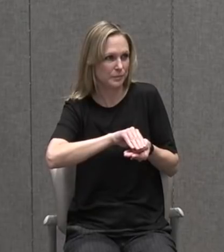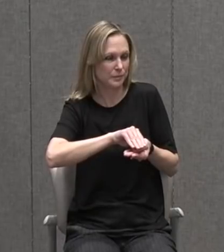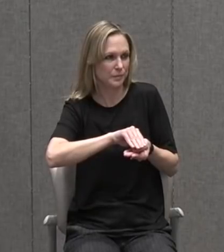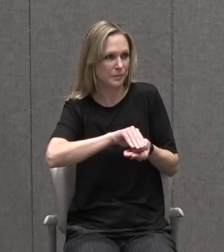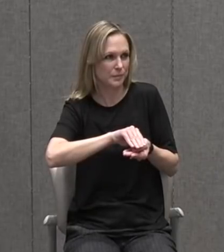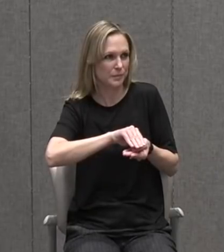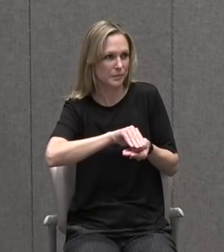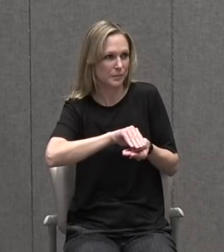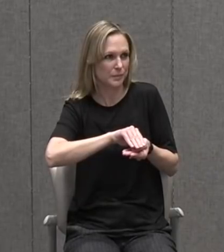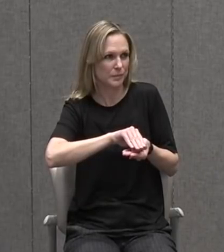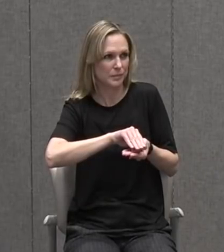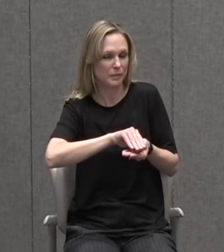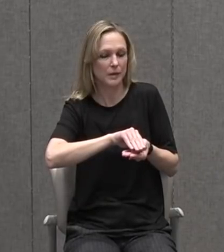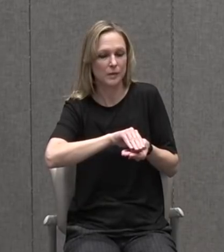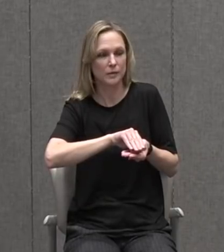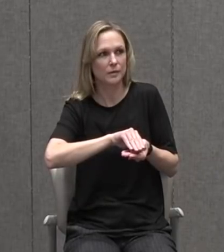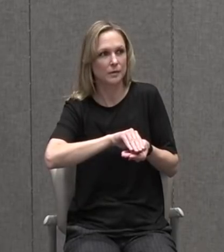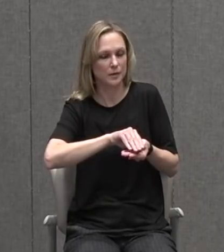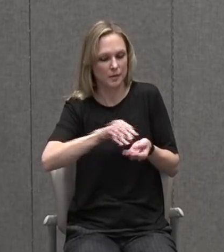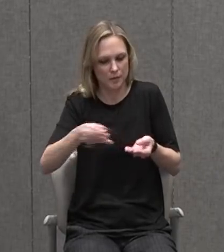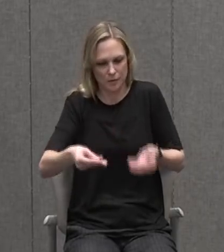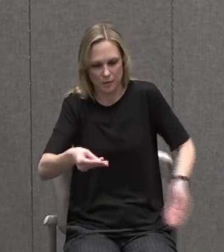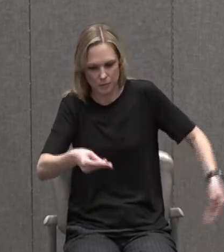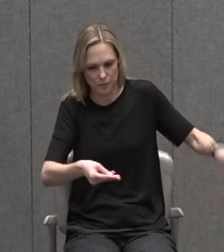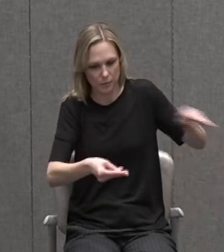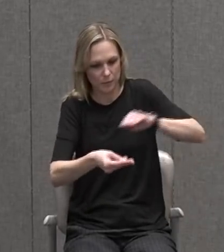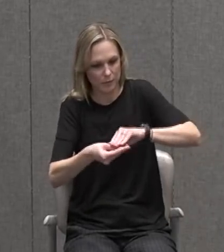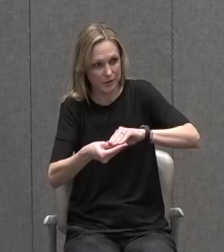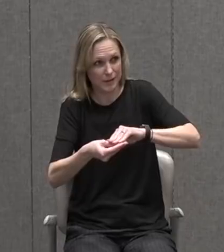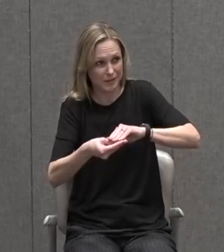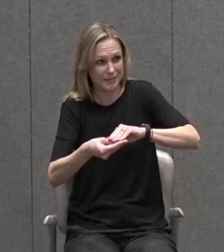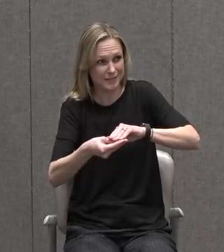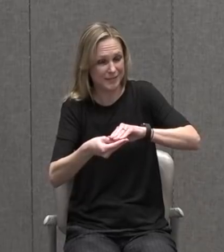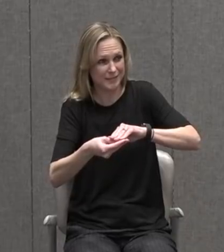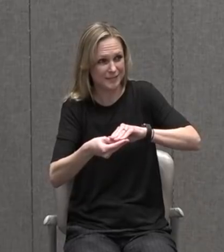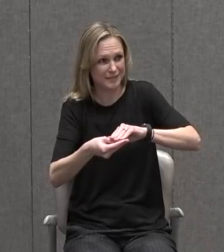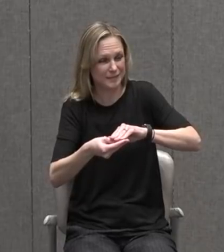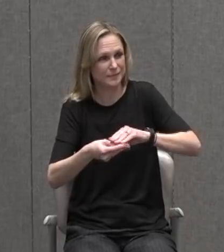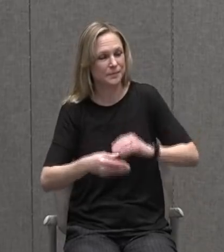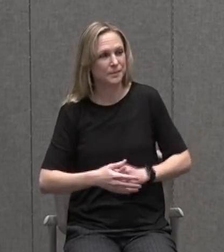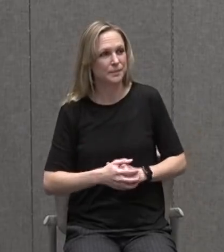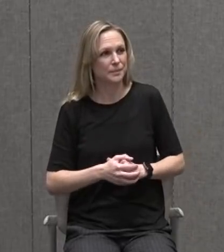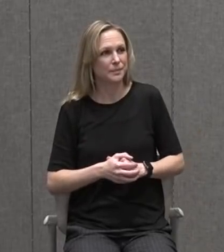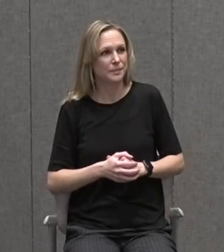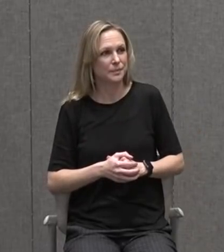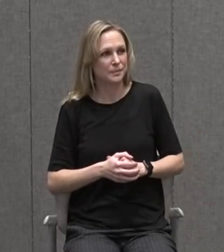you're just making folds, so you will fold it again in half, like that.